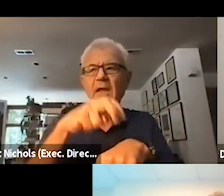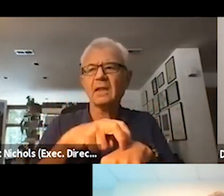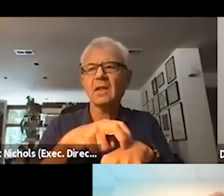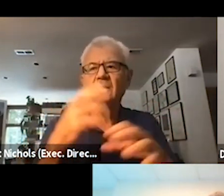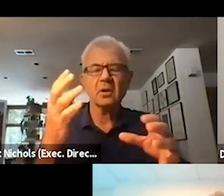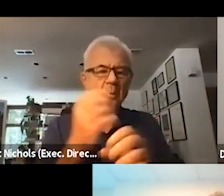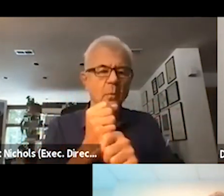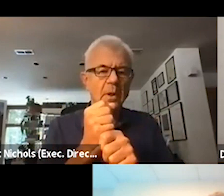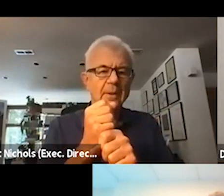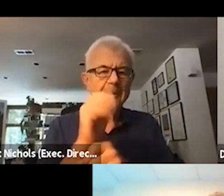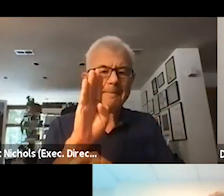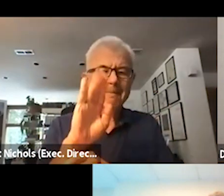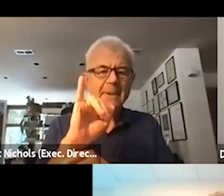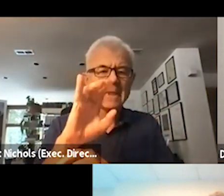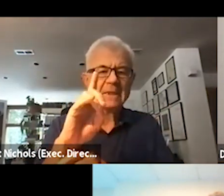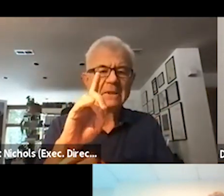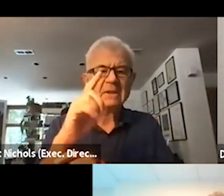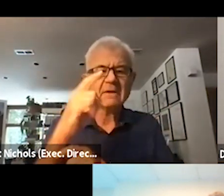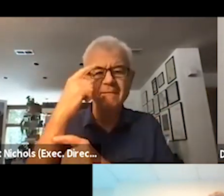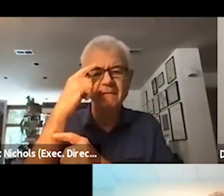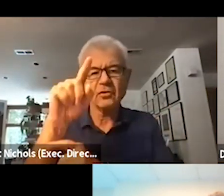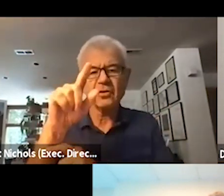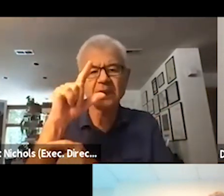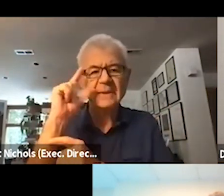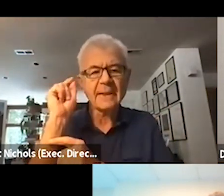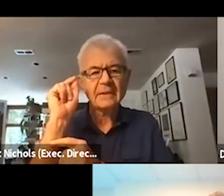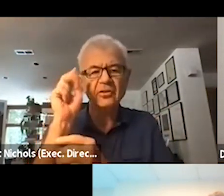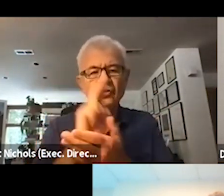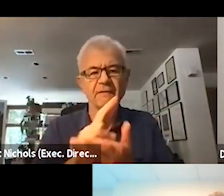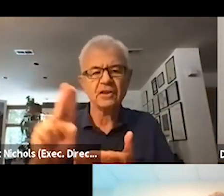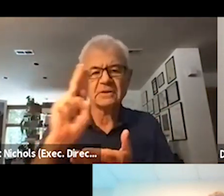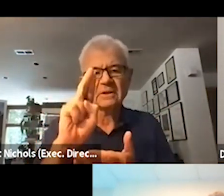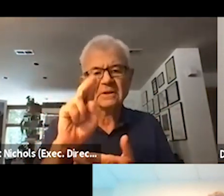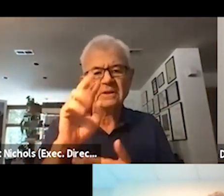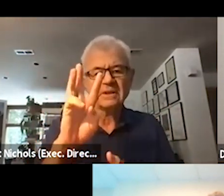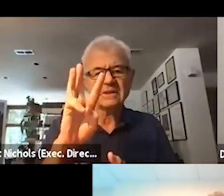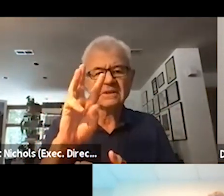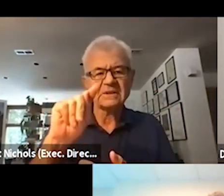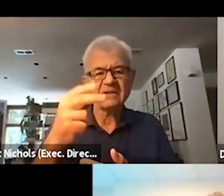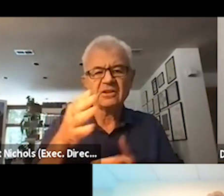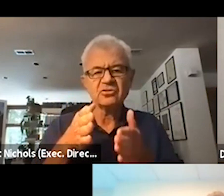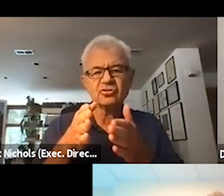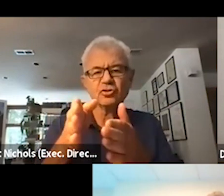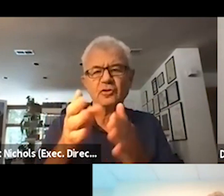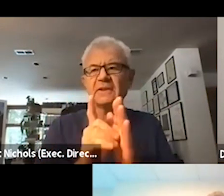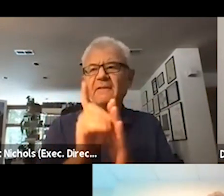and architecture design, and that's from Ireland that won a bid from Gallaudet University on